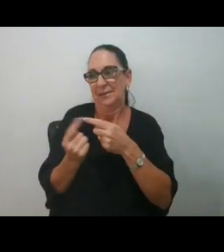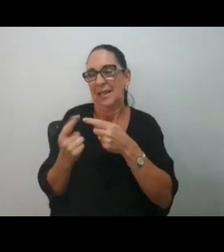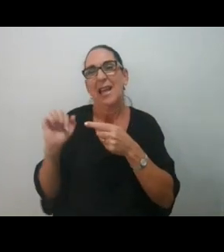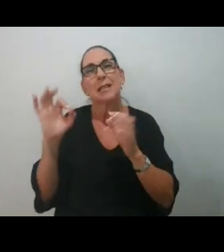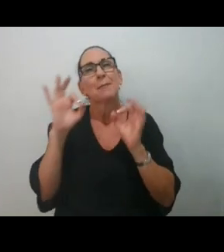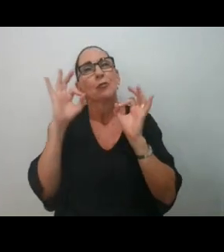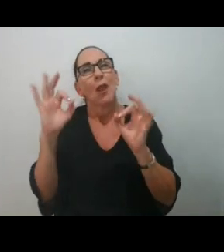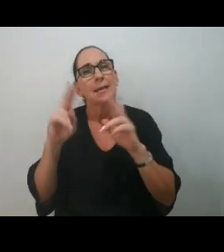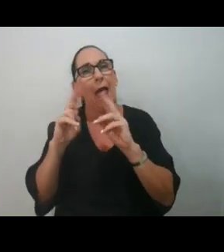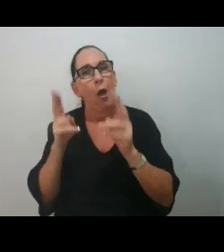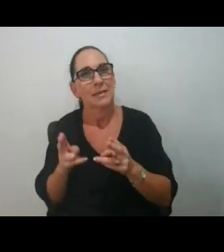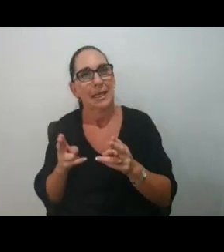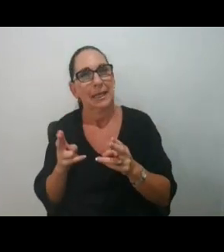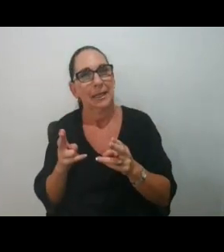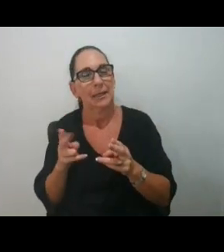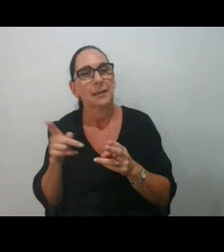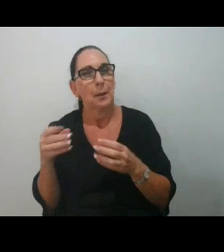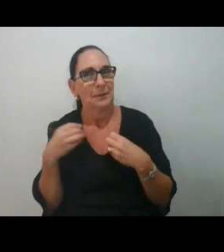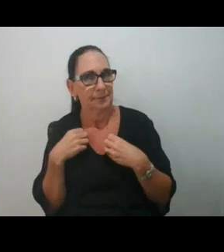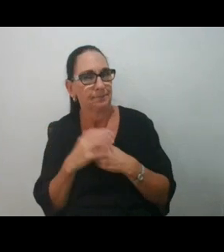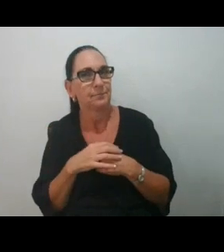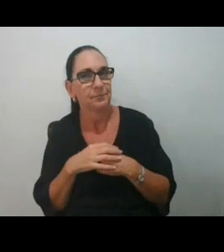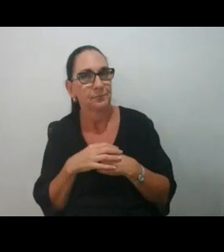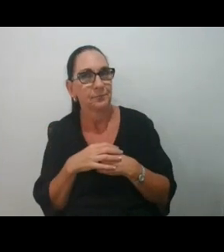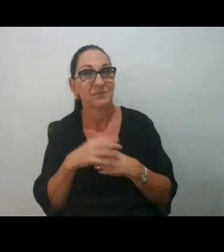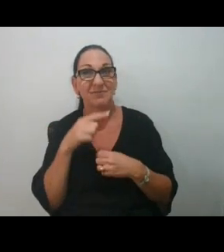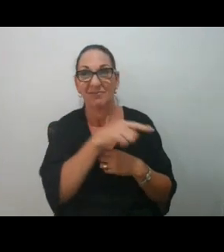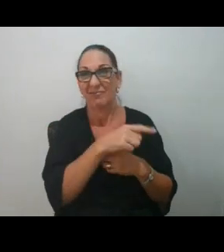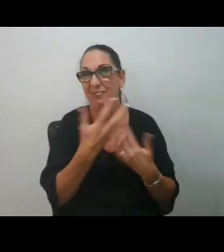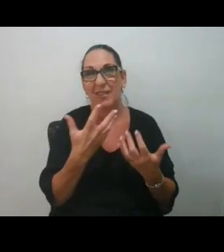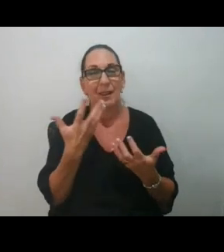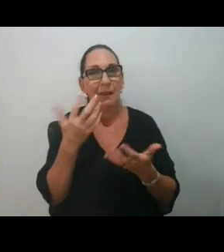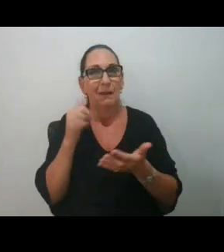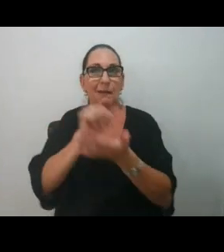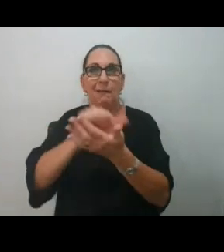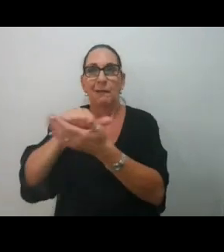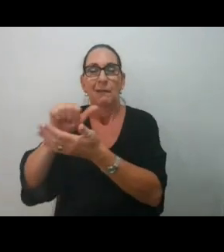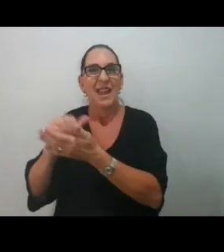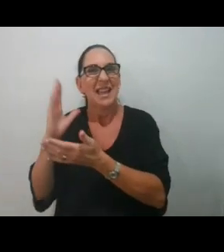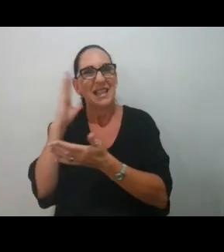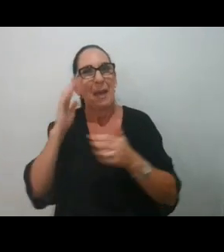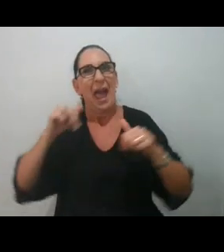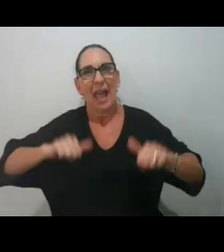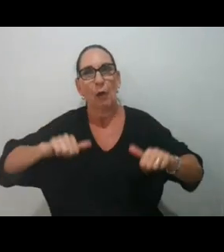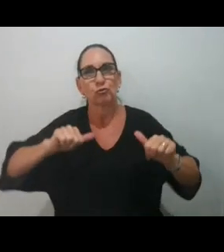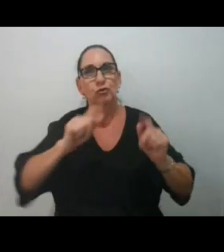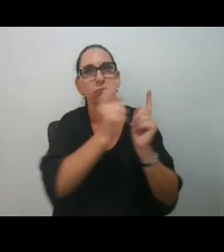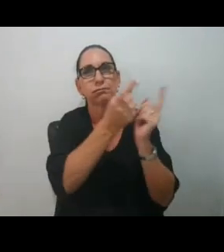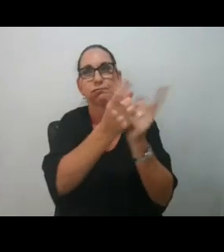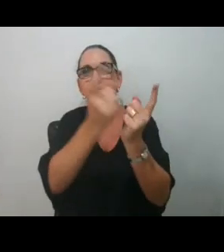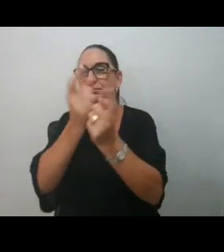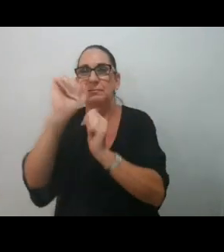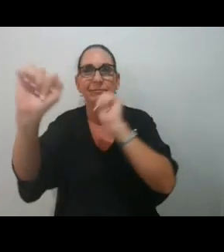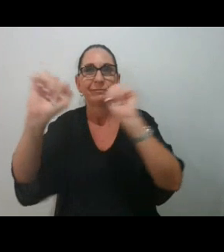couch surfing at the time um of his referral to us um and as Penny said earlier there is a real